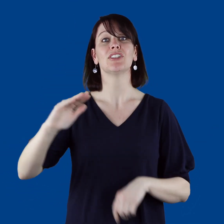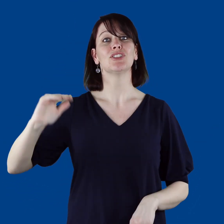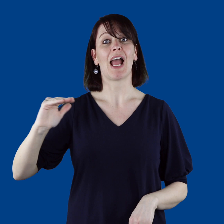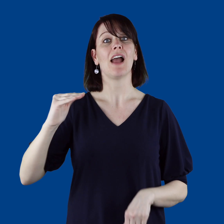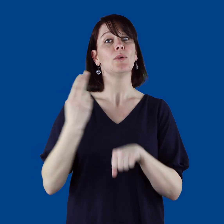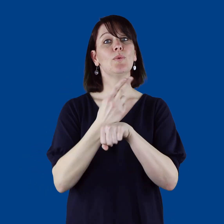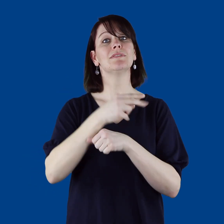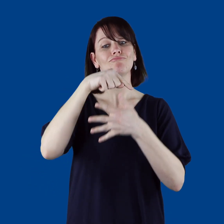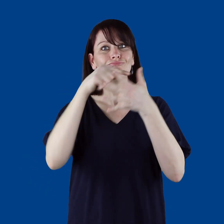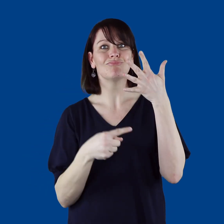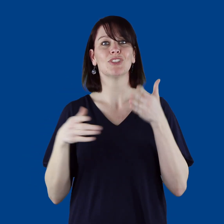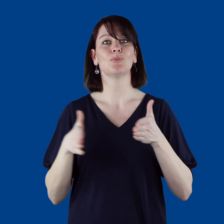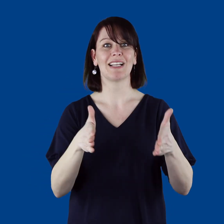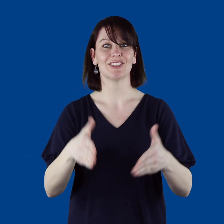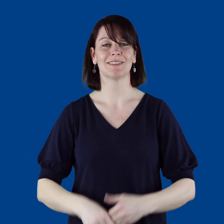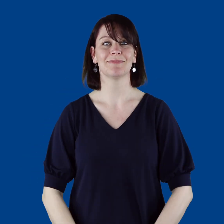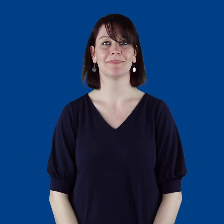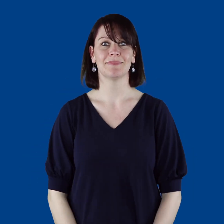these strategies while interacting and communicating with their child.